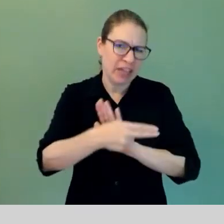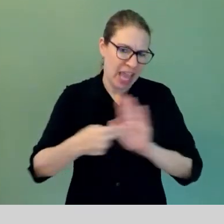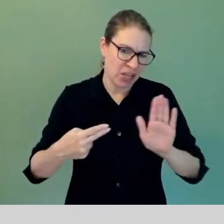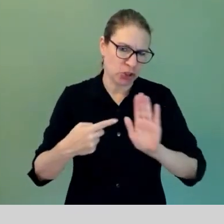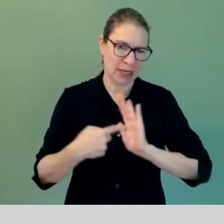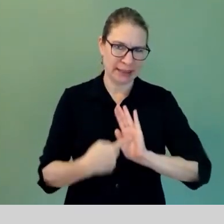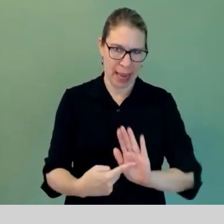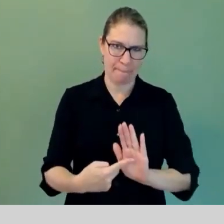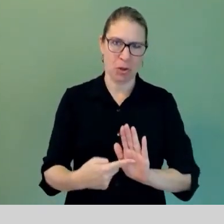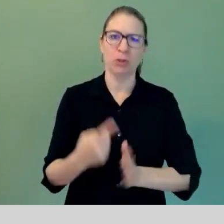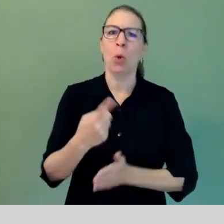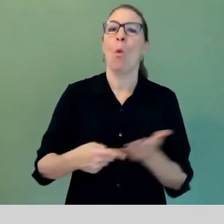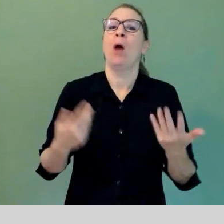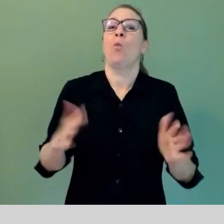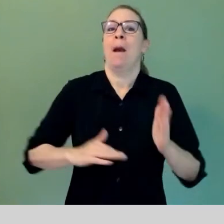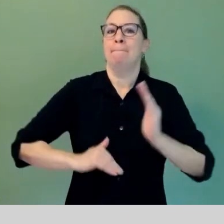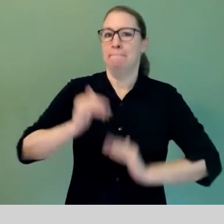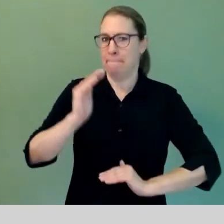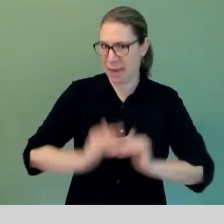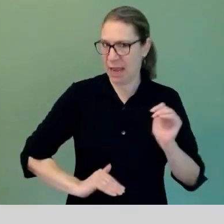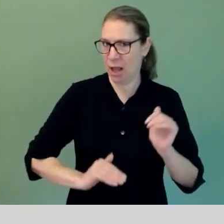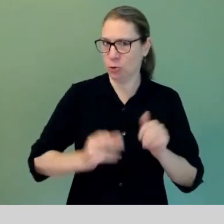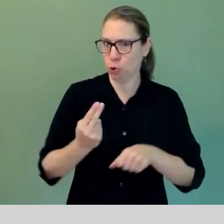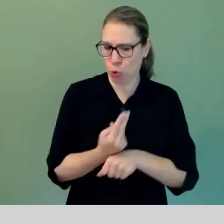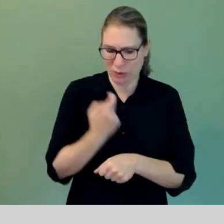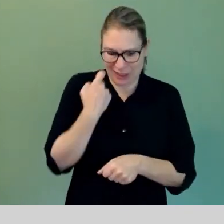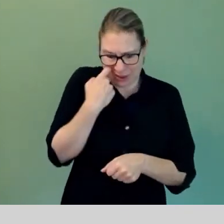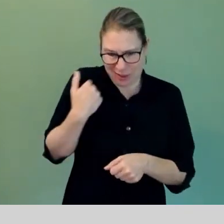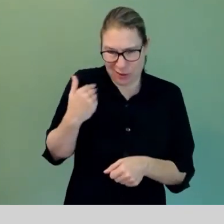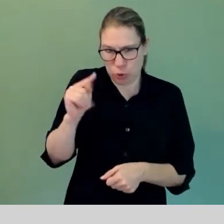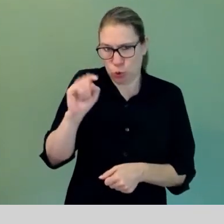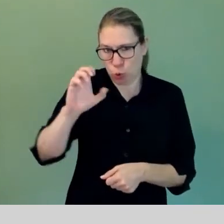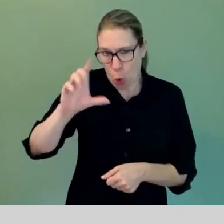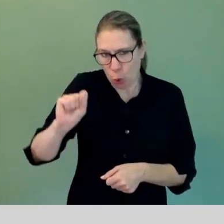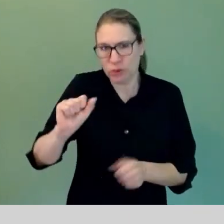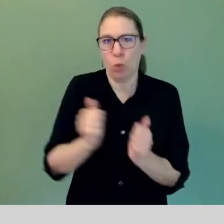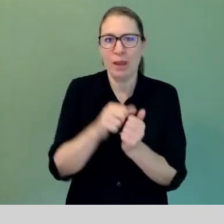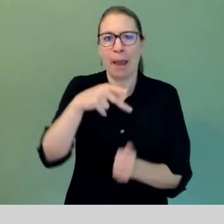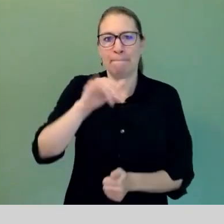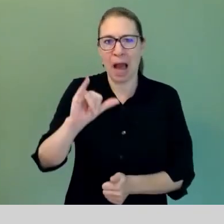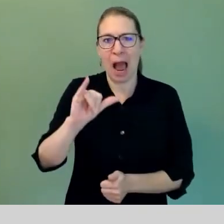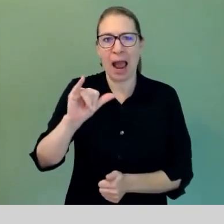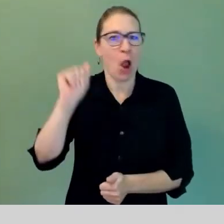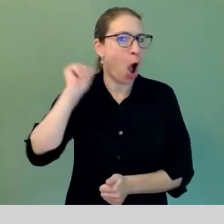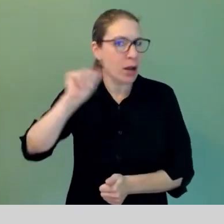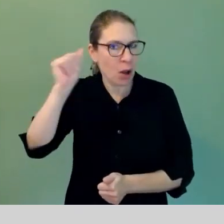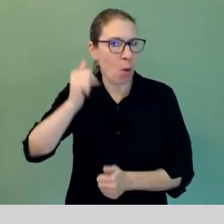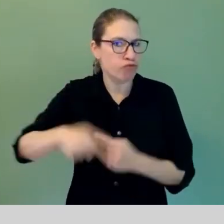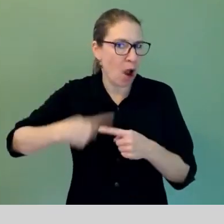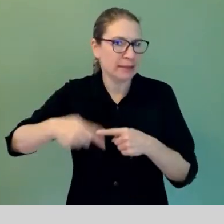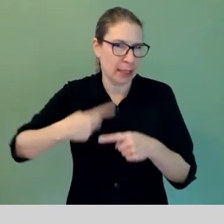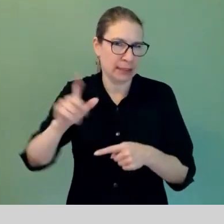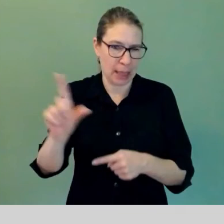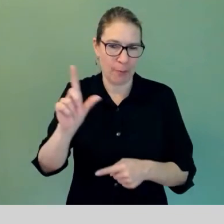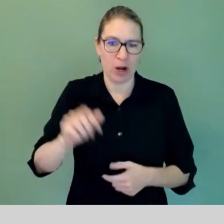examples that were built using these, these things that we've just spoken about and the Pi Audio Processing Library.